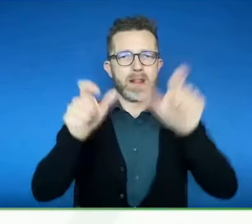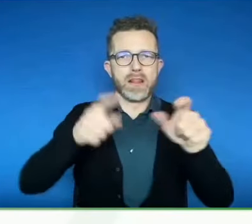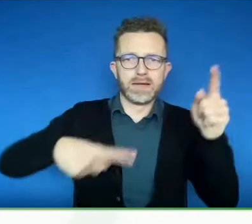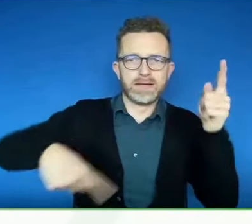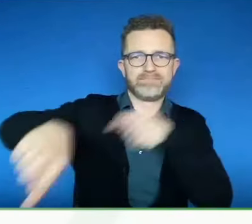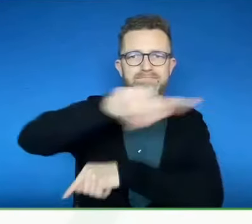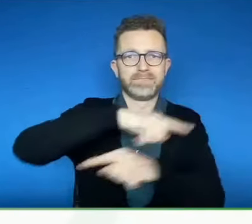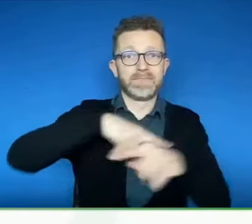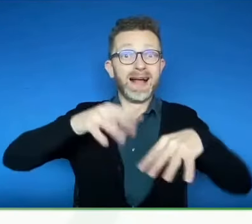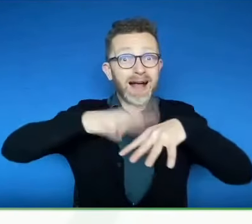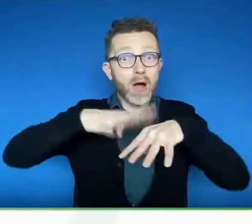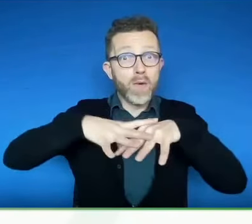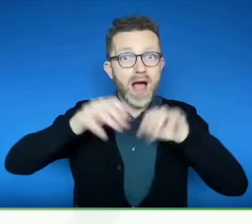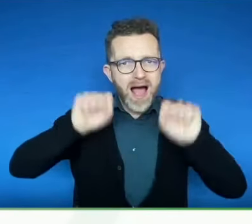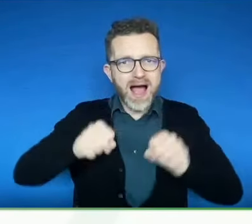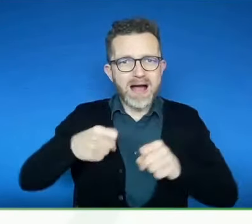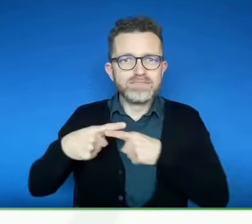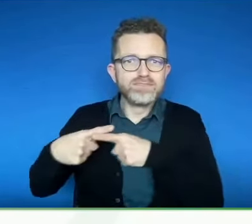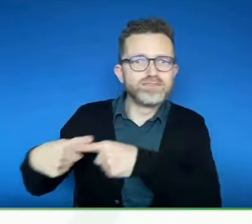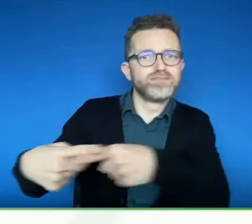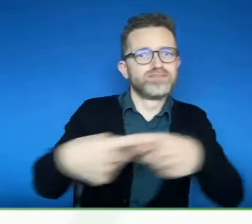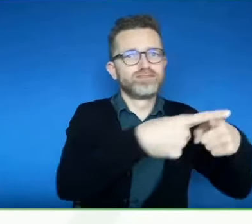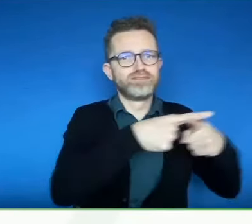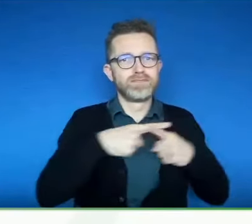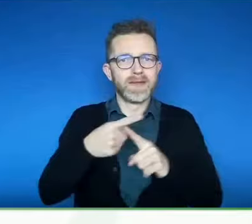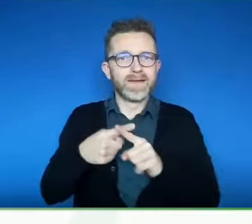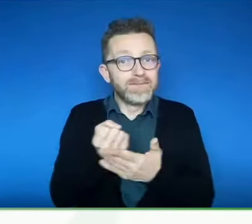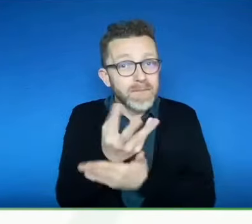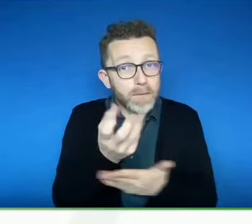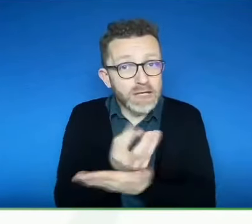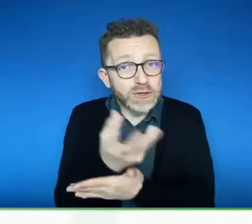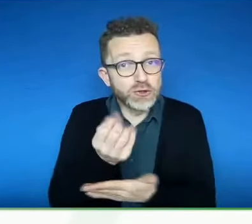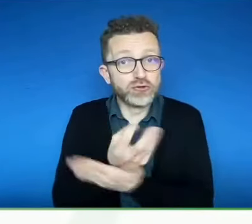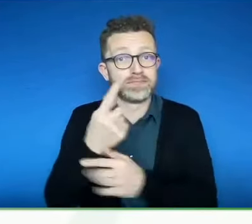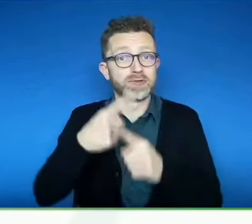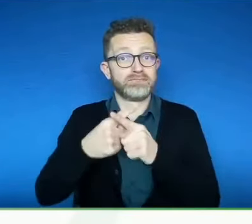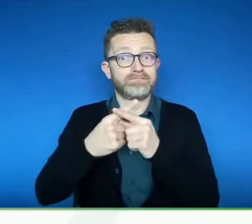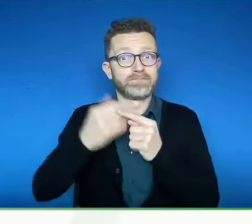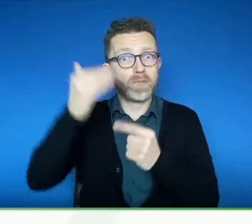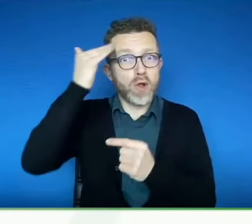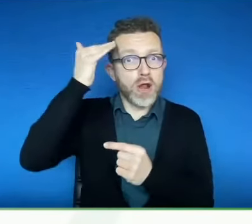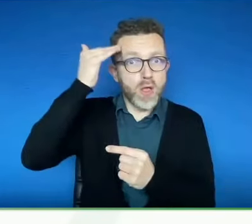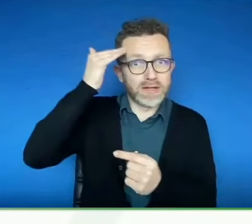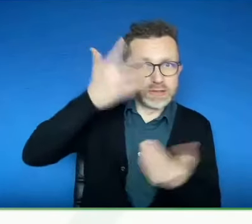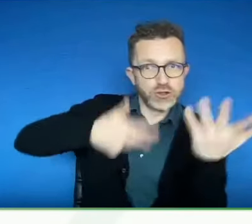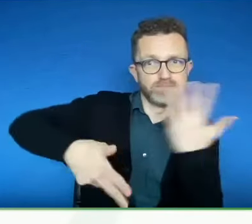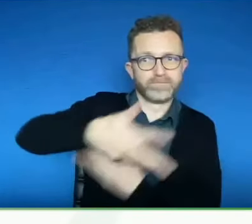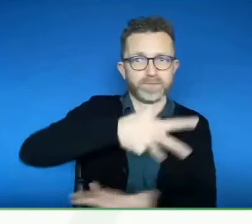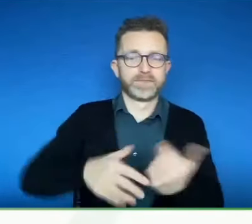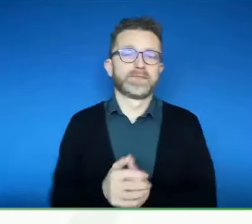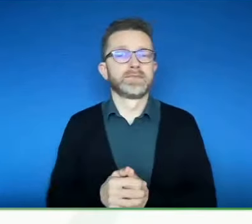Just to let you know that because we are life to keep it mind to keep it very long, please.